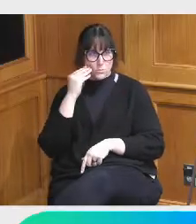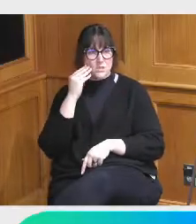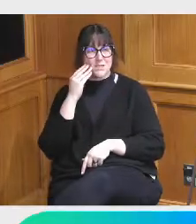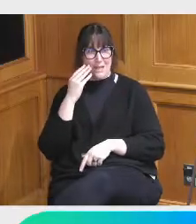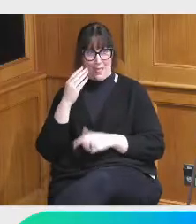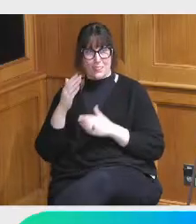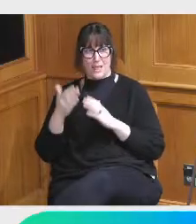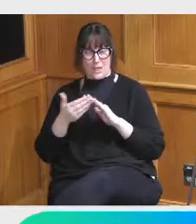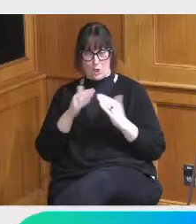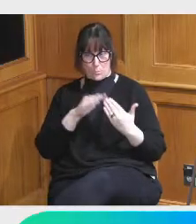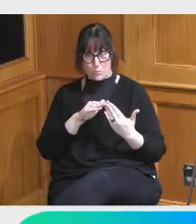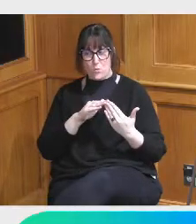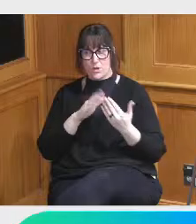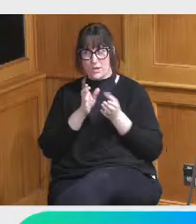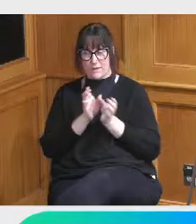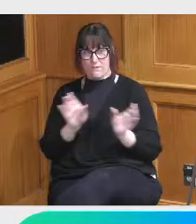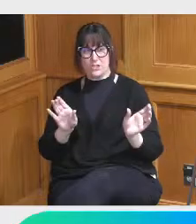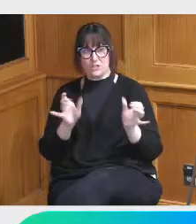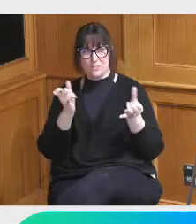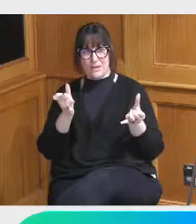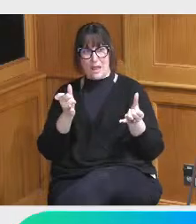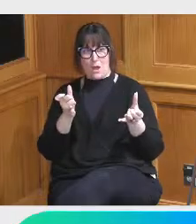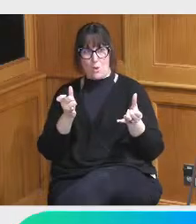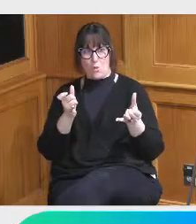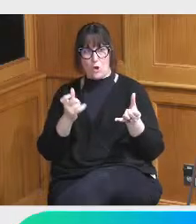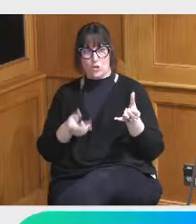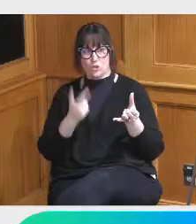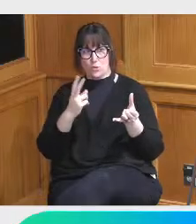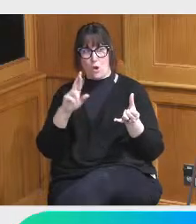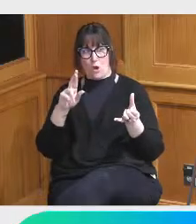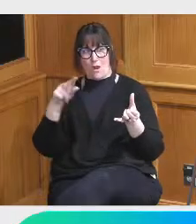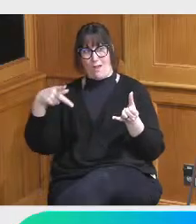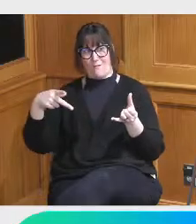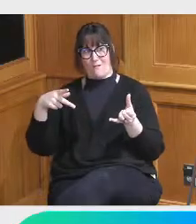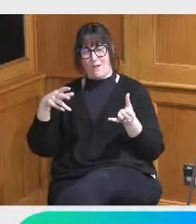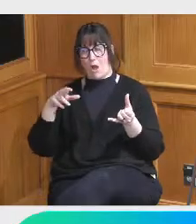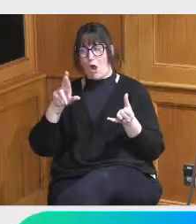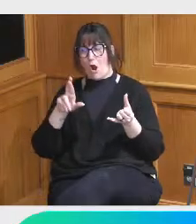managing in two comp competitive RFPs the recommendations being shared today